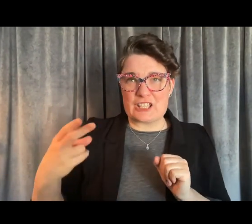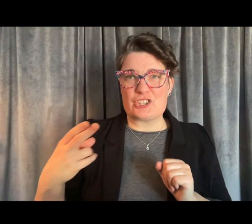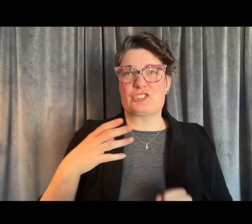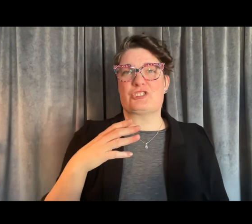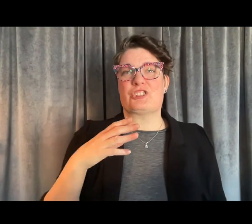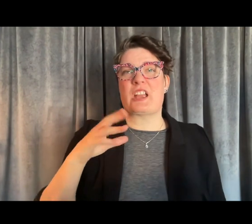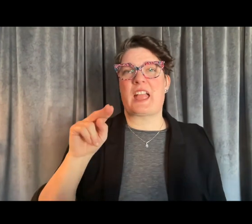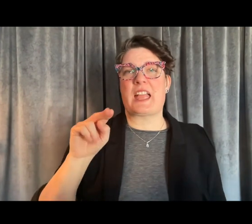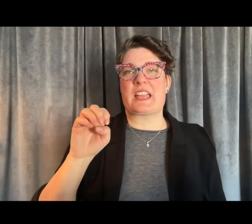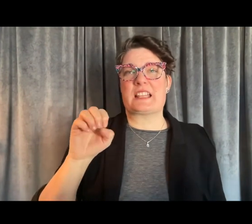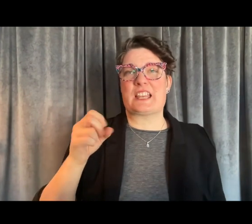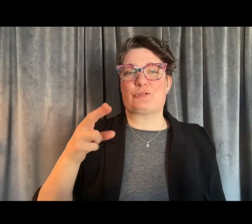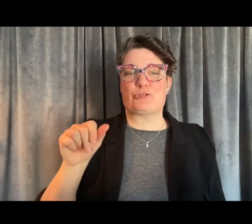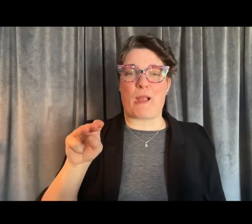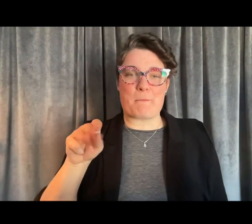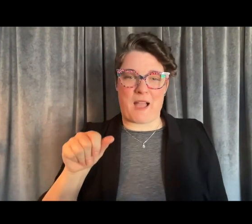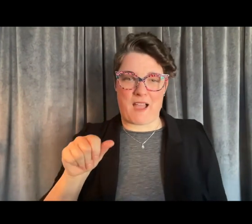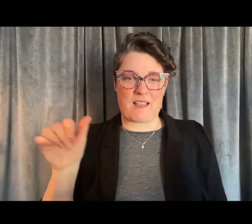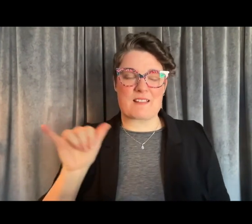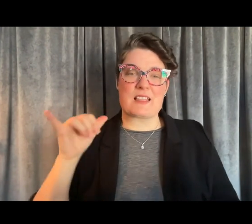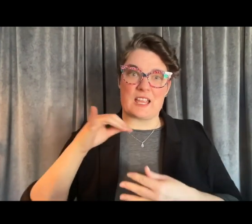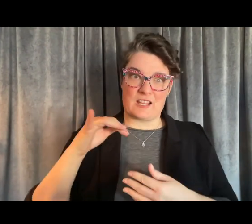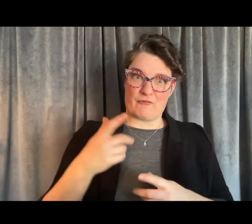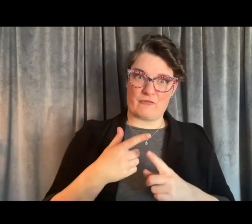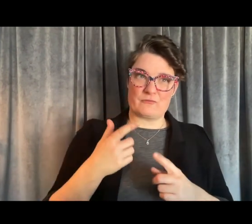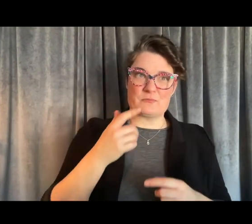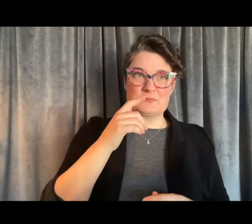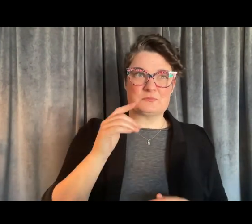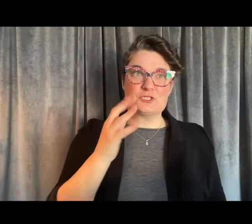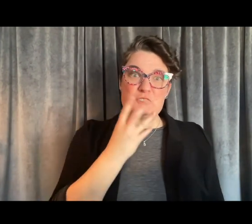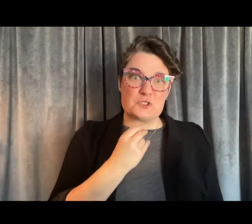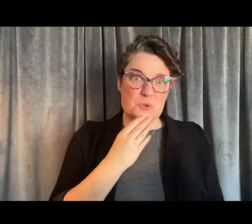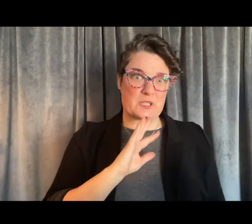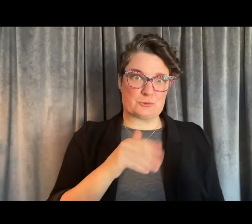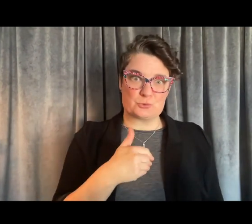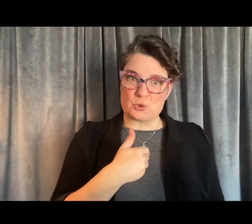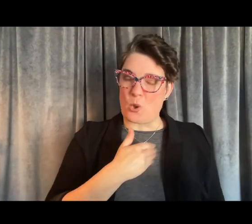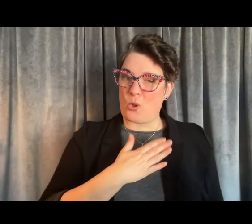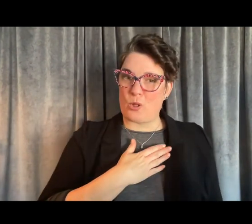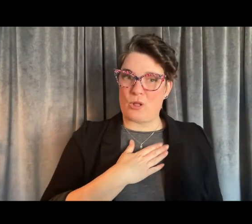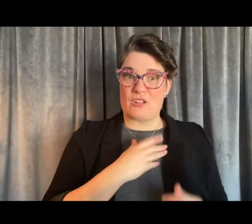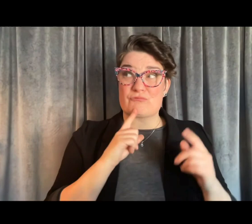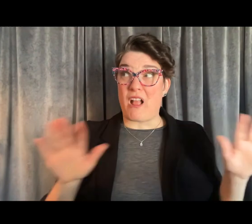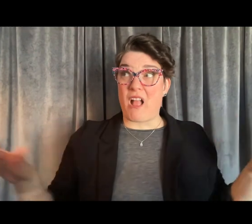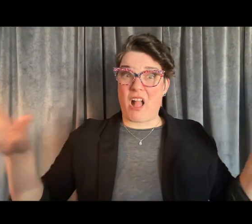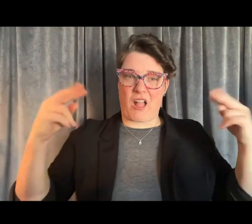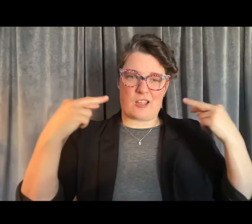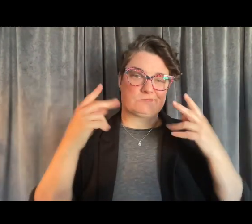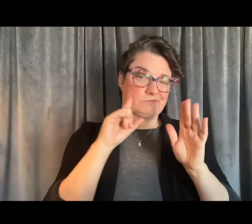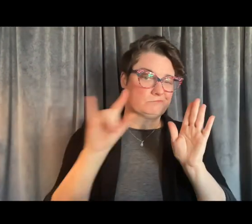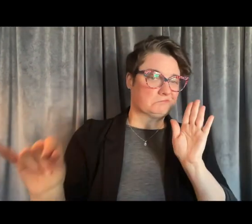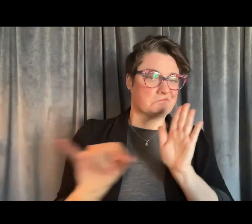Neshama , like this soul of like as from a little kid, this Jewish soul. And it was pretty obvious to everyone around.